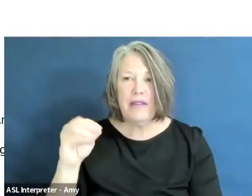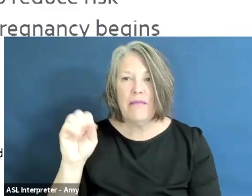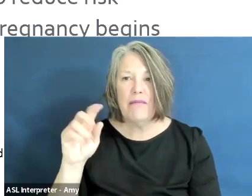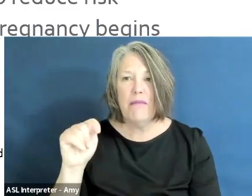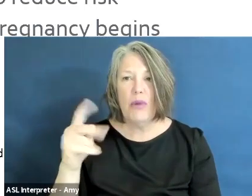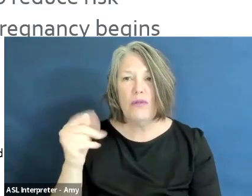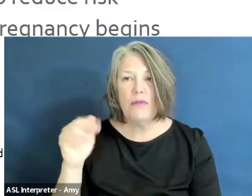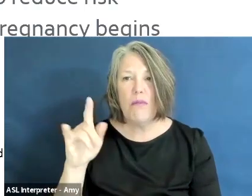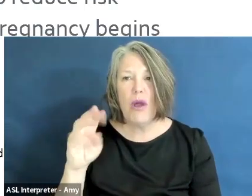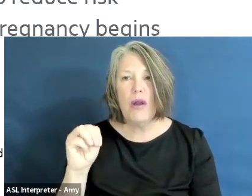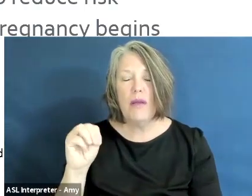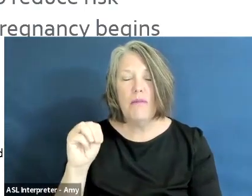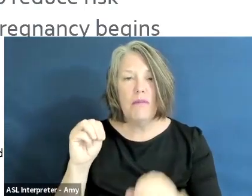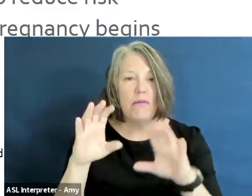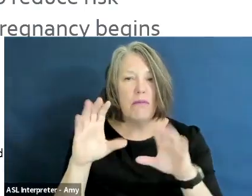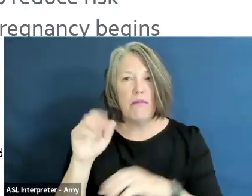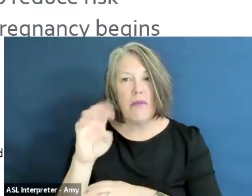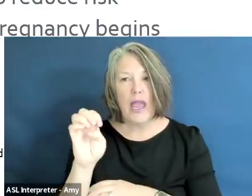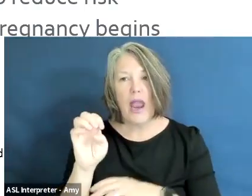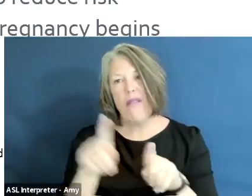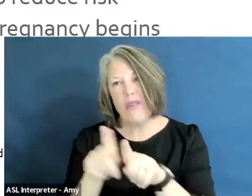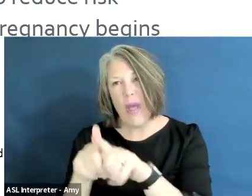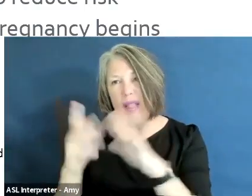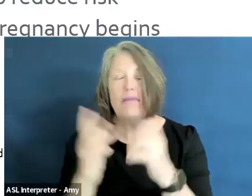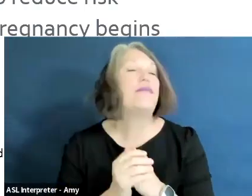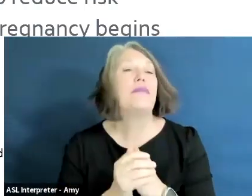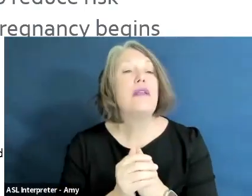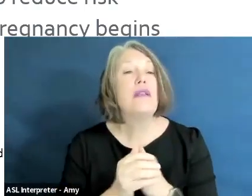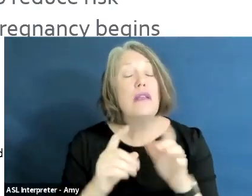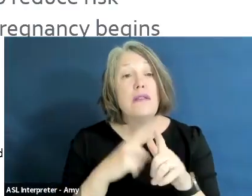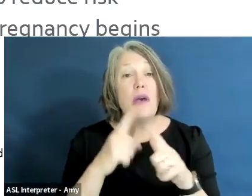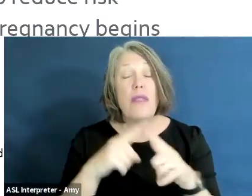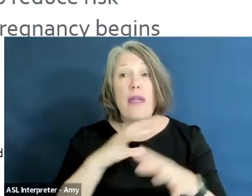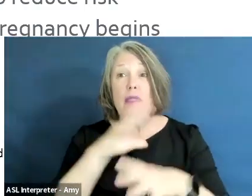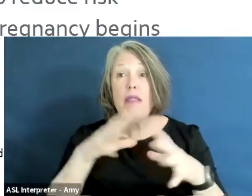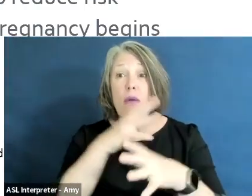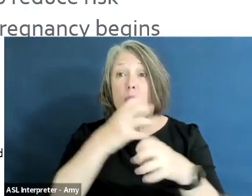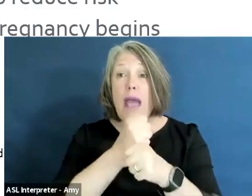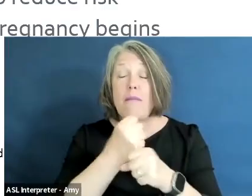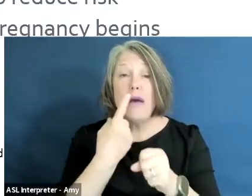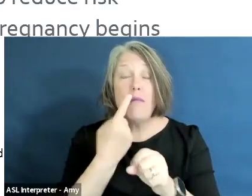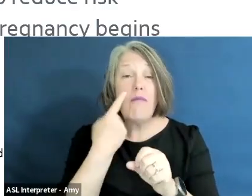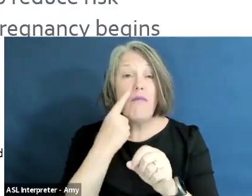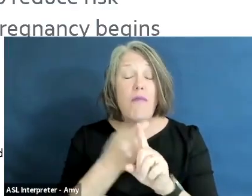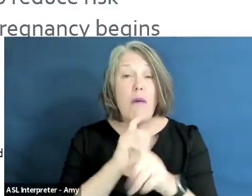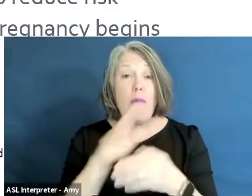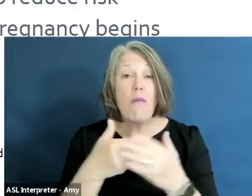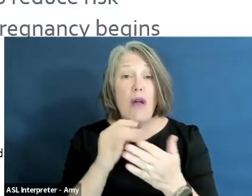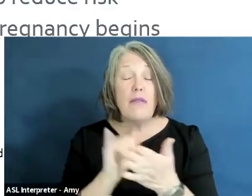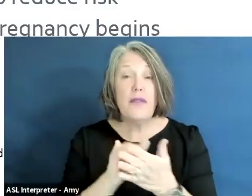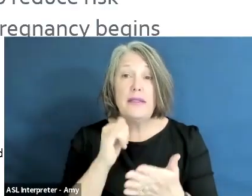All right. So then the wrap up from all of this is the best way to help reduce the risk for